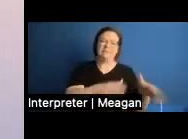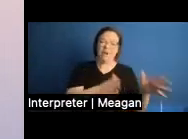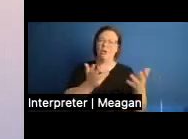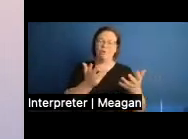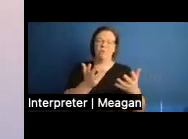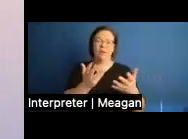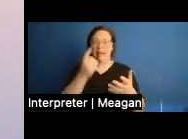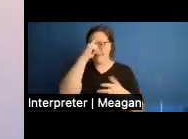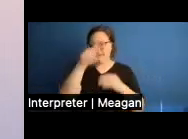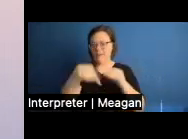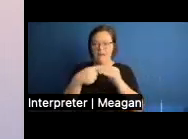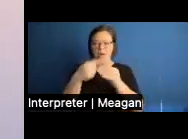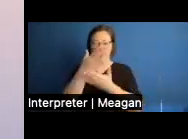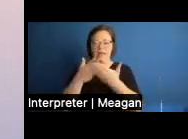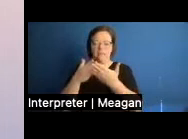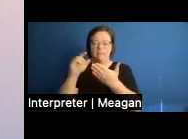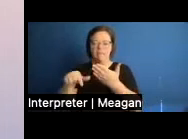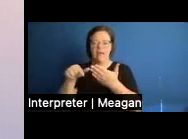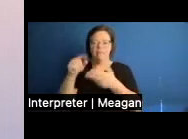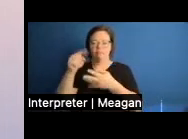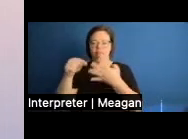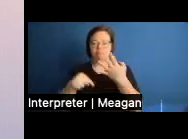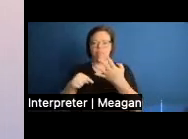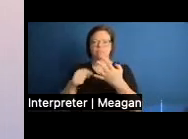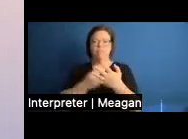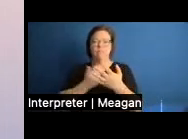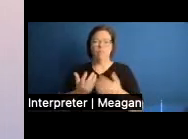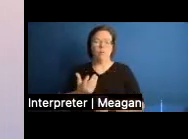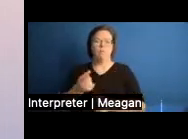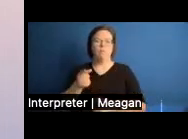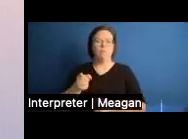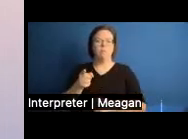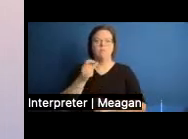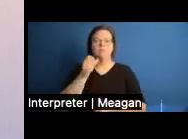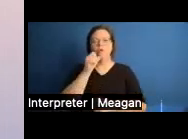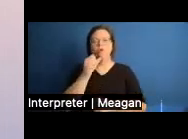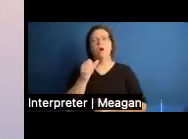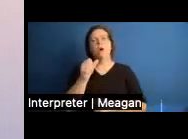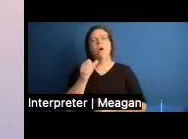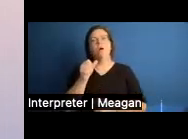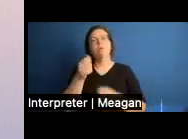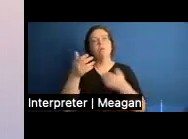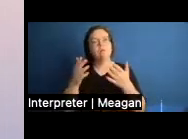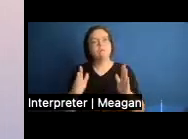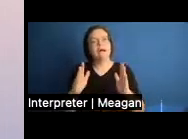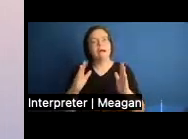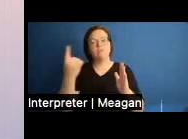about like the elements of the poem that don't don't let something like despair really thrive.